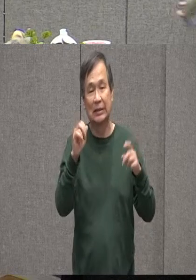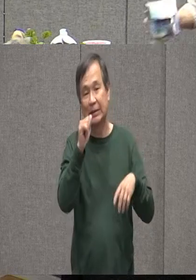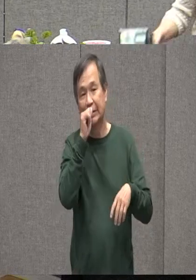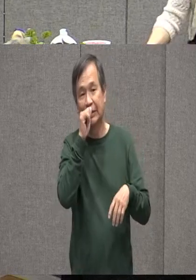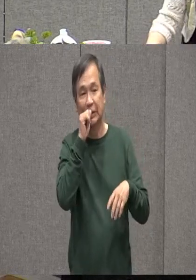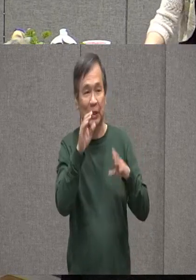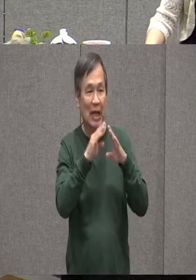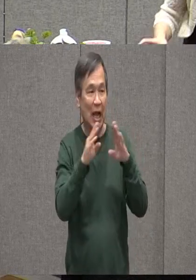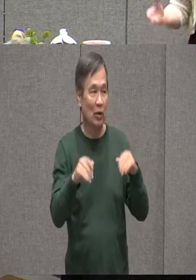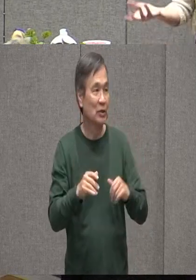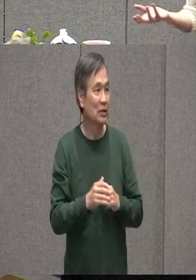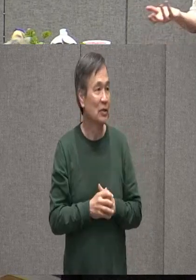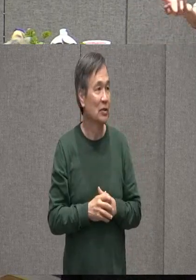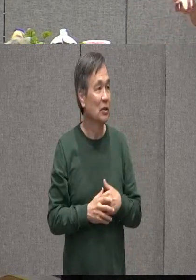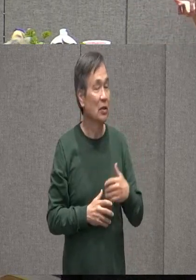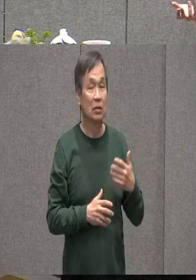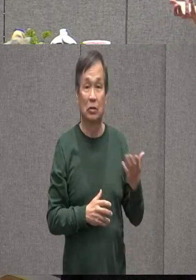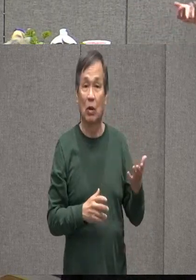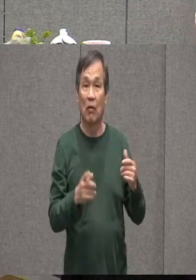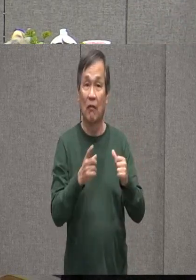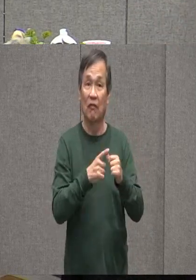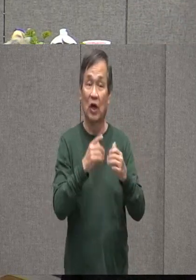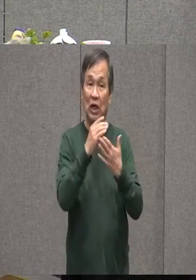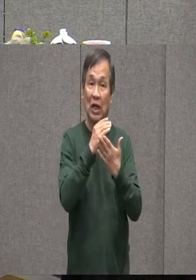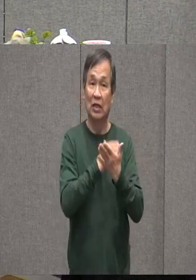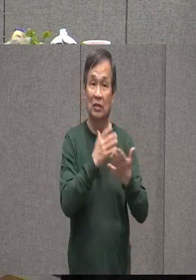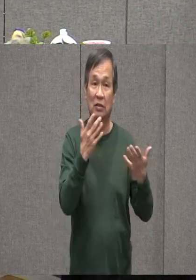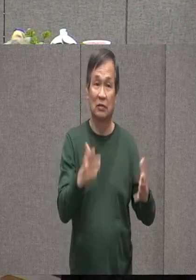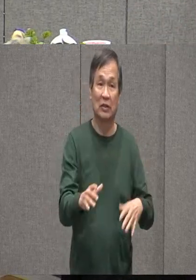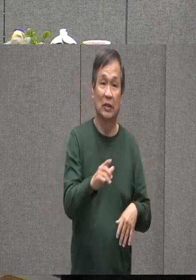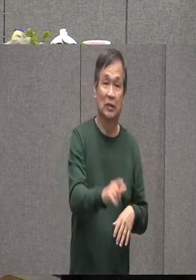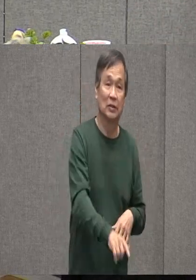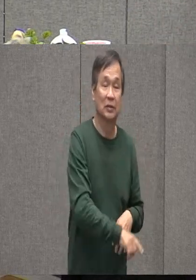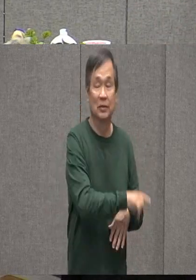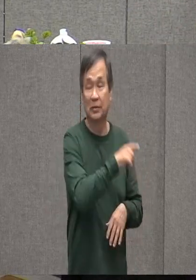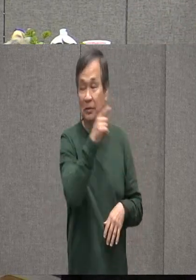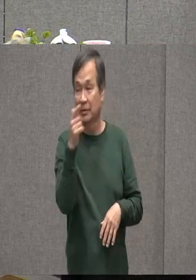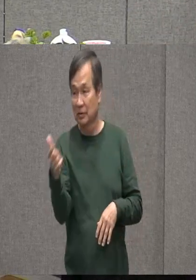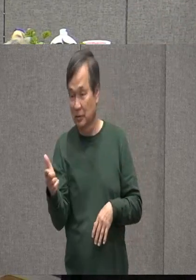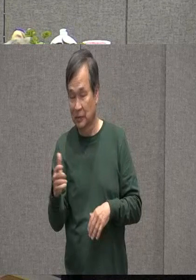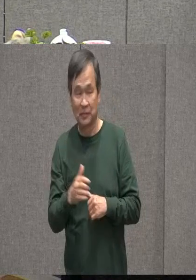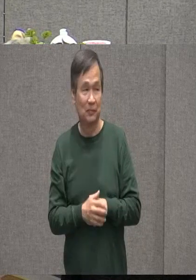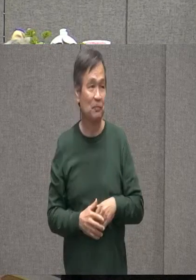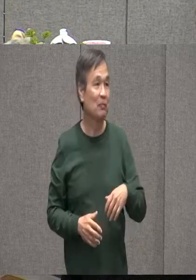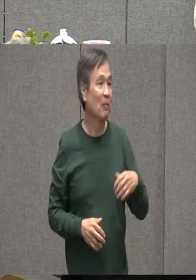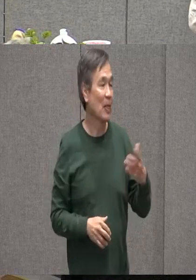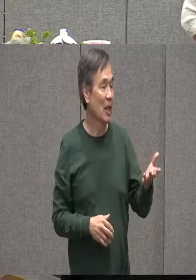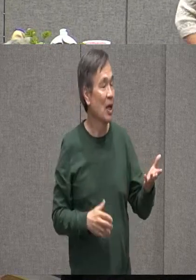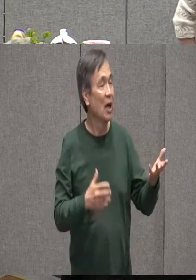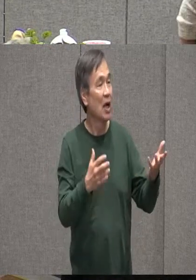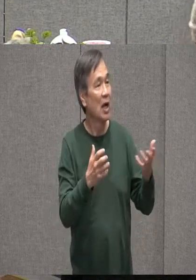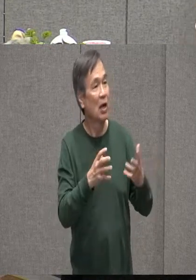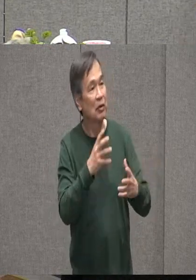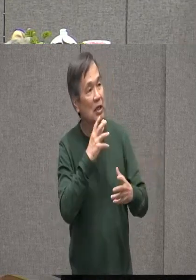Yes, so there's your first lesson. Ms Rudd, what do you got? Well, I'm gonna be talking about printing